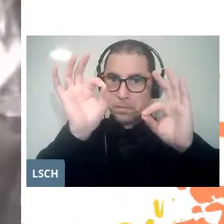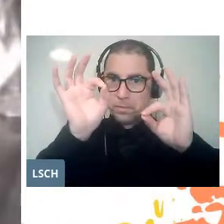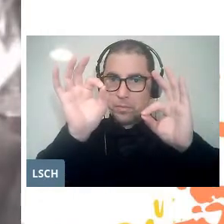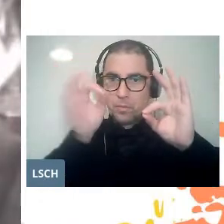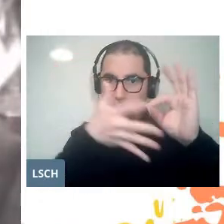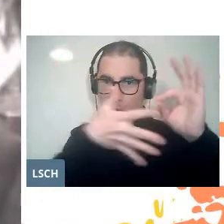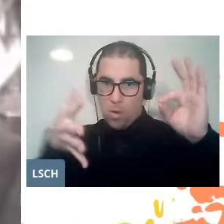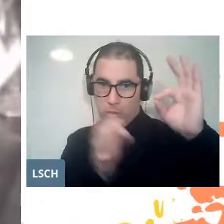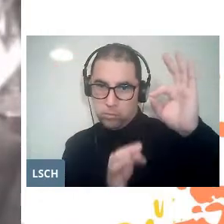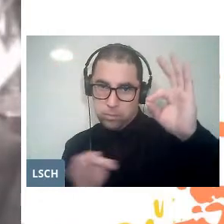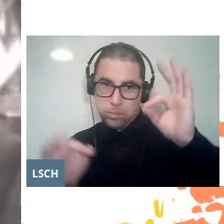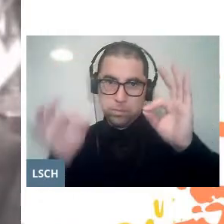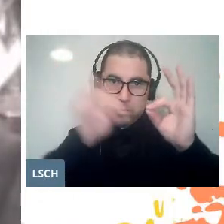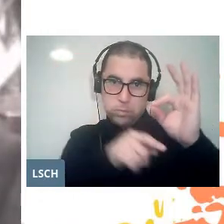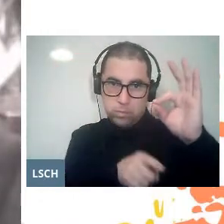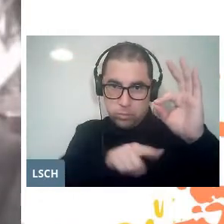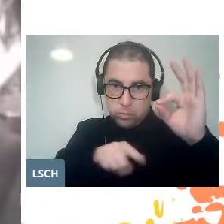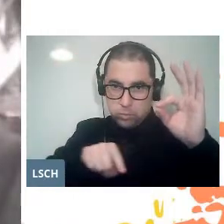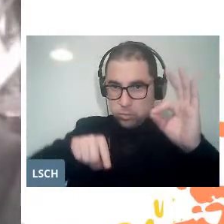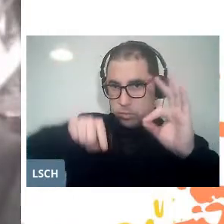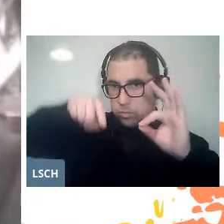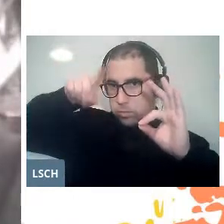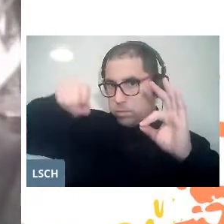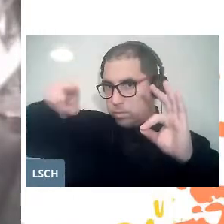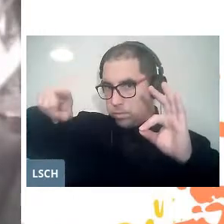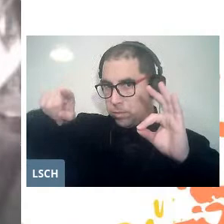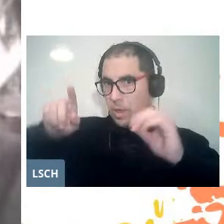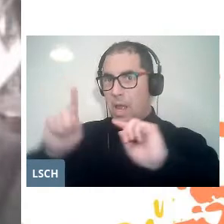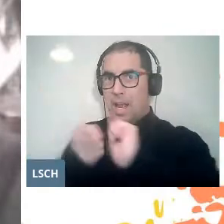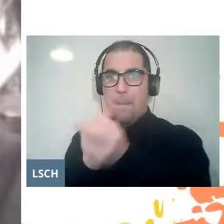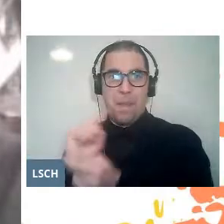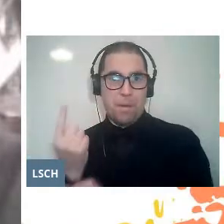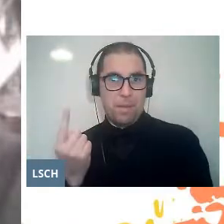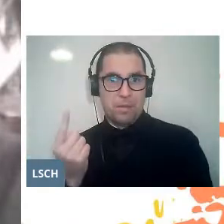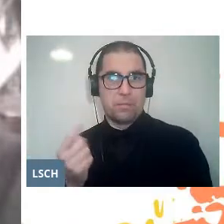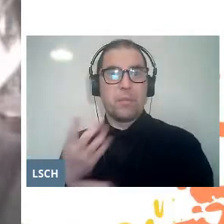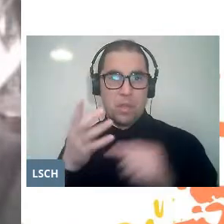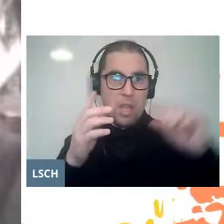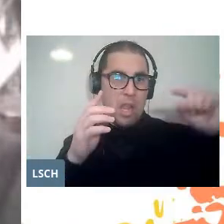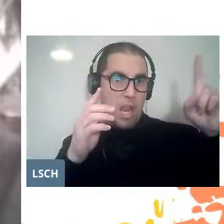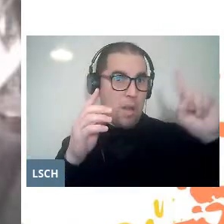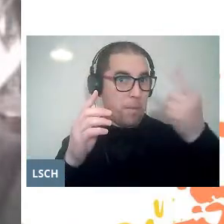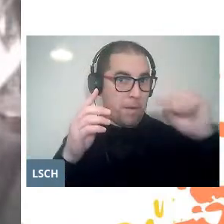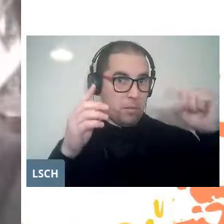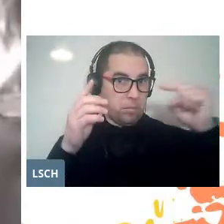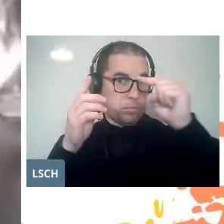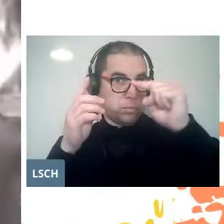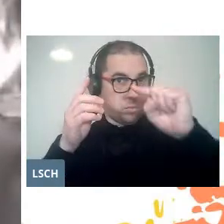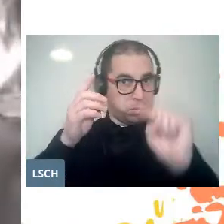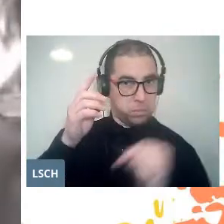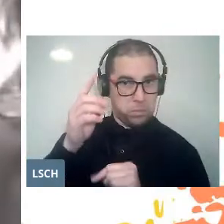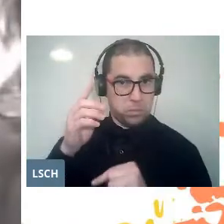and that second violin is going to sound like the first violin, and the first violin is going to sound like the second violin.